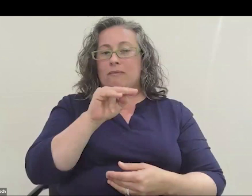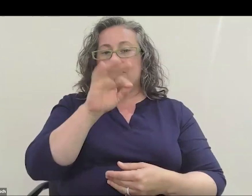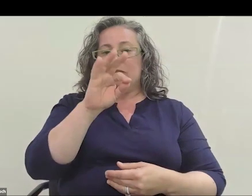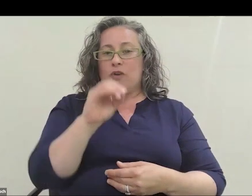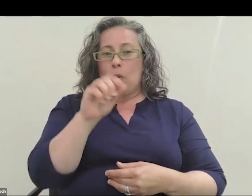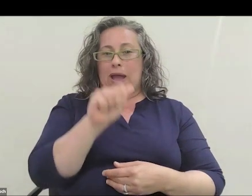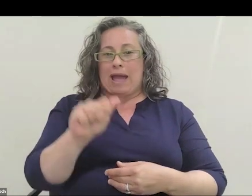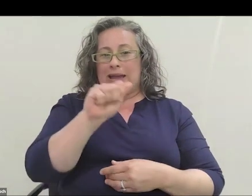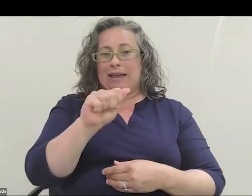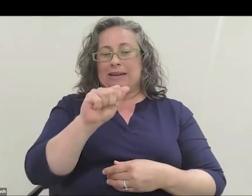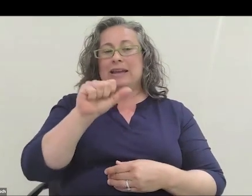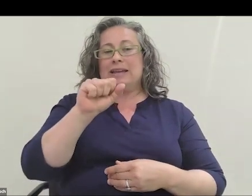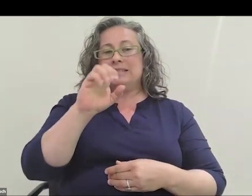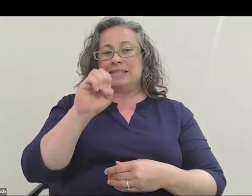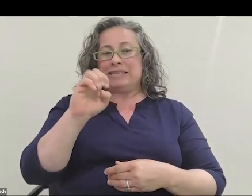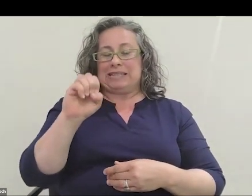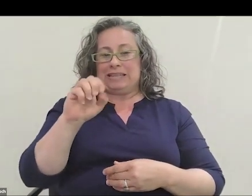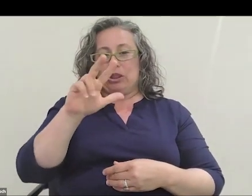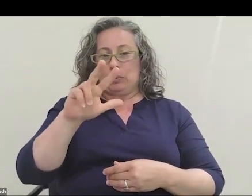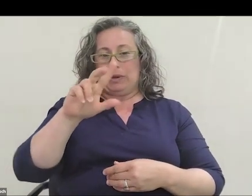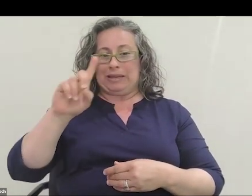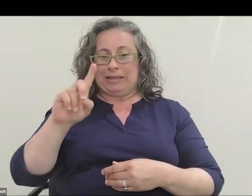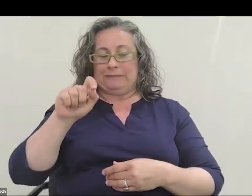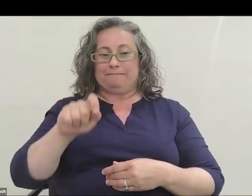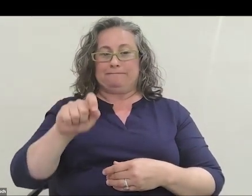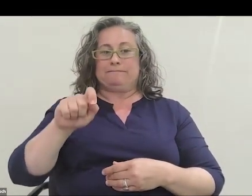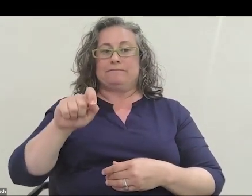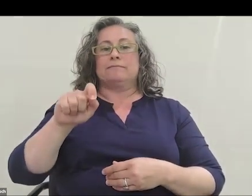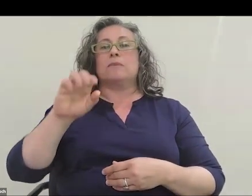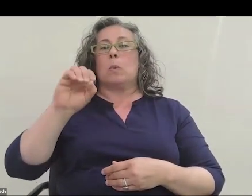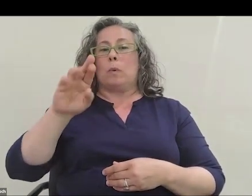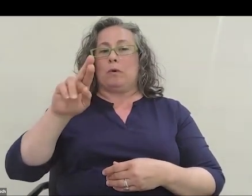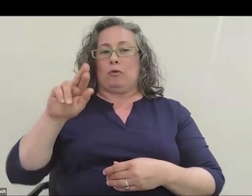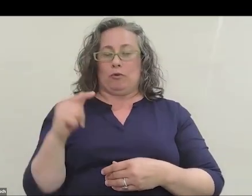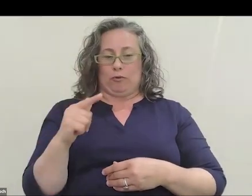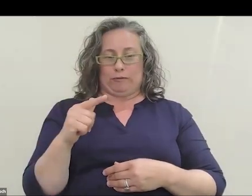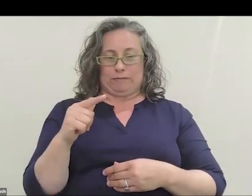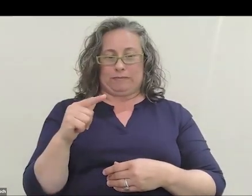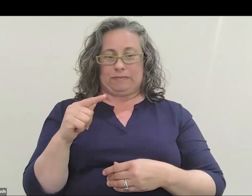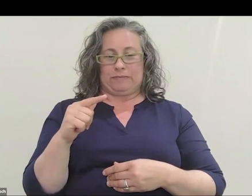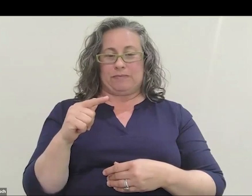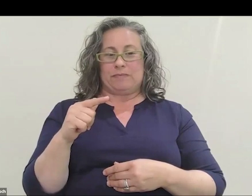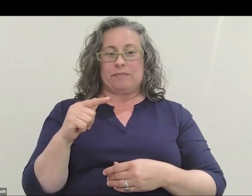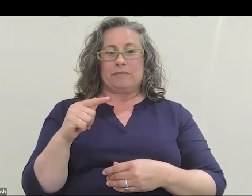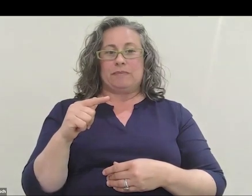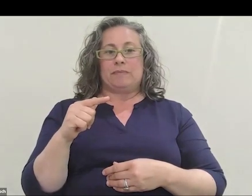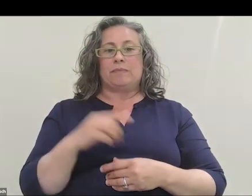That's I-N-F-O@S-E-E3d.org.